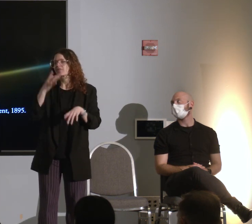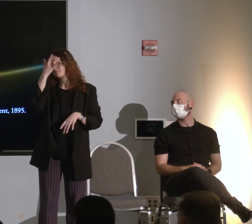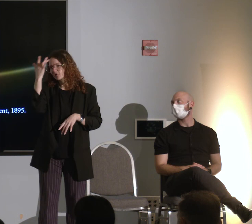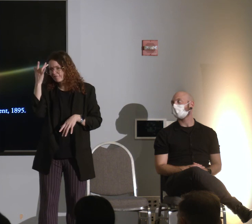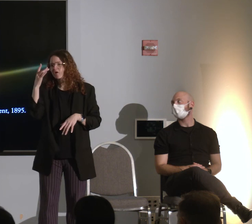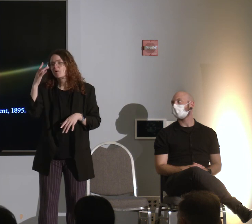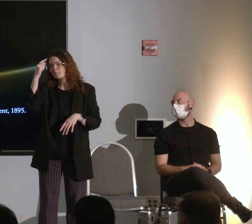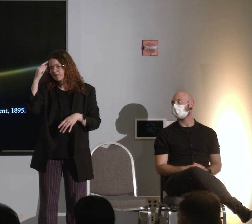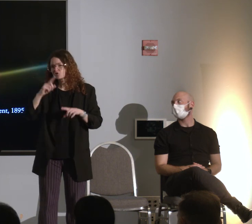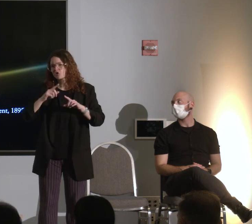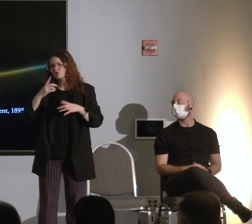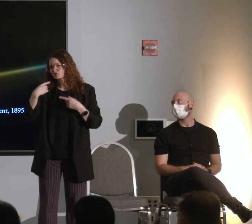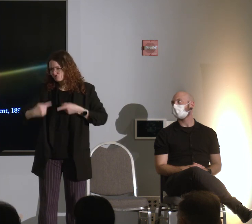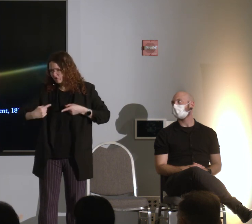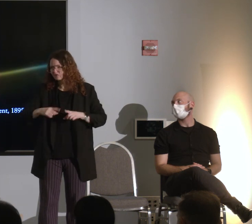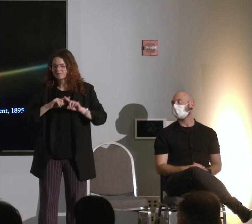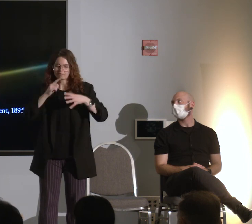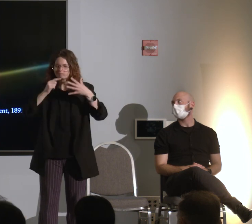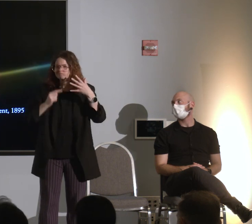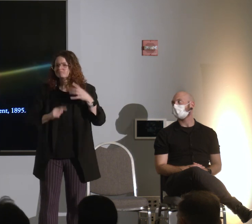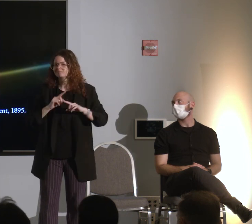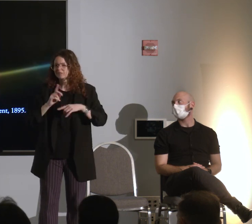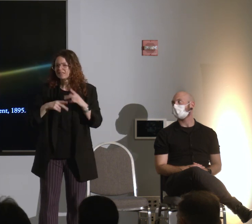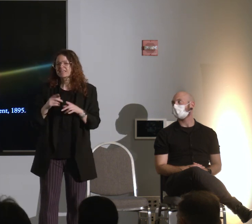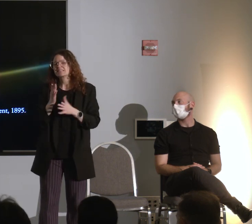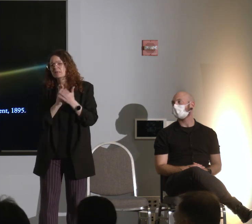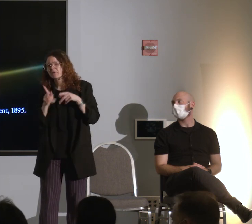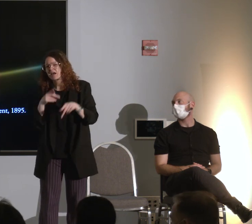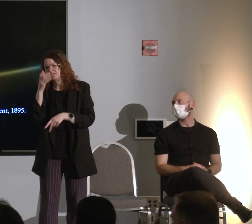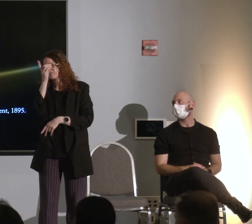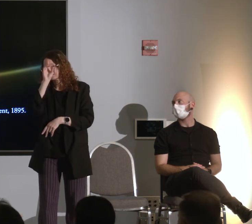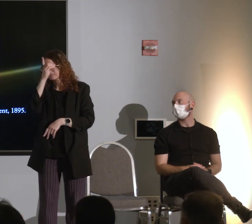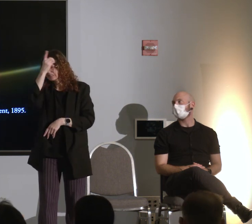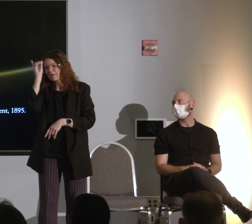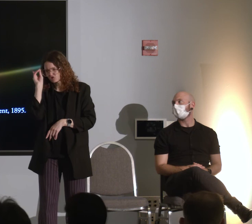And he was there because he had some kind of senile dementia. But he wasn't so confused that he